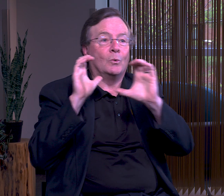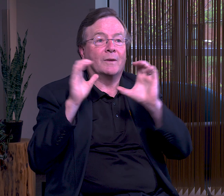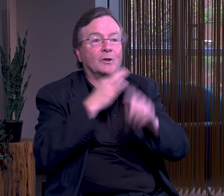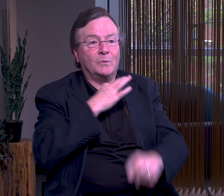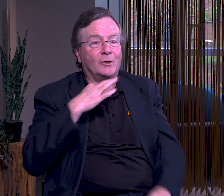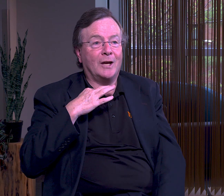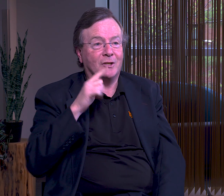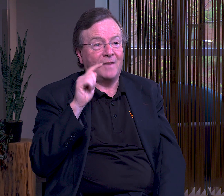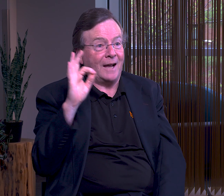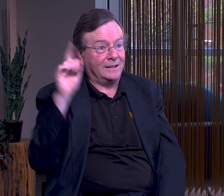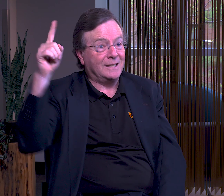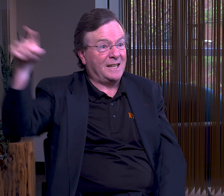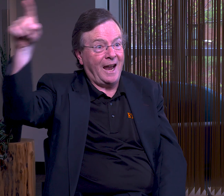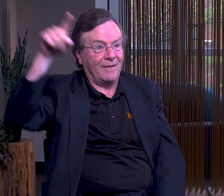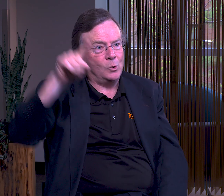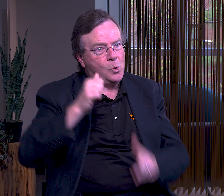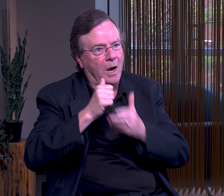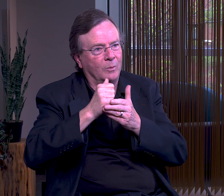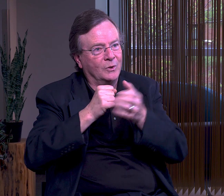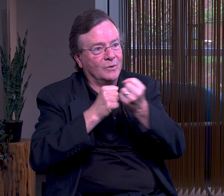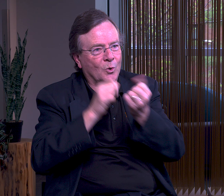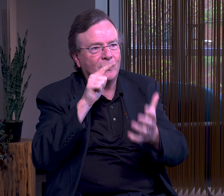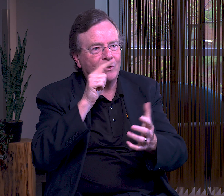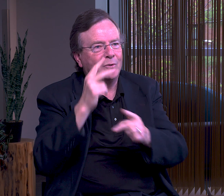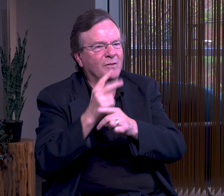We have the communication faculty and staff who help to support students,